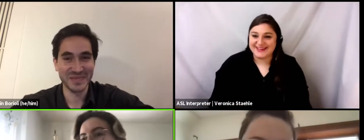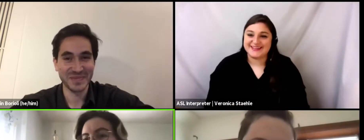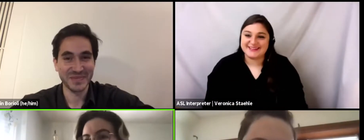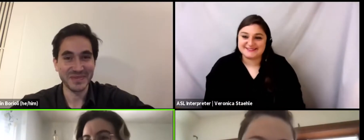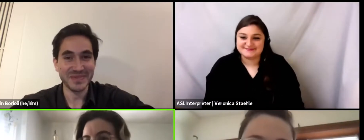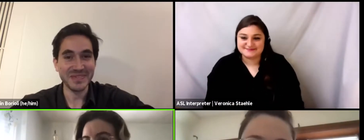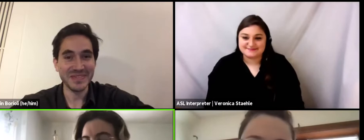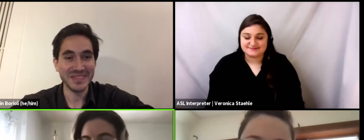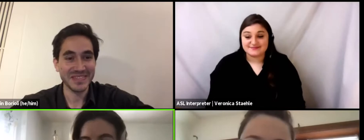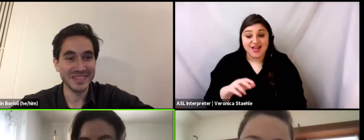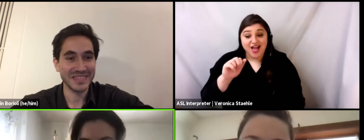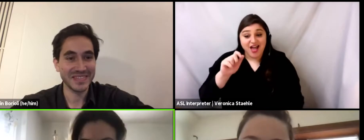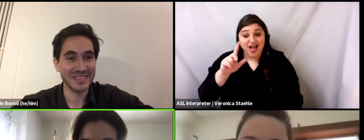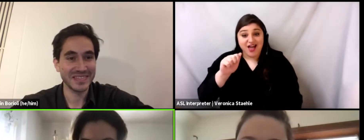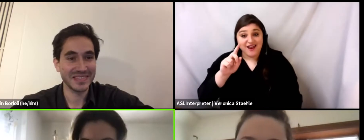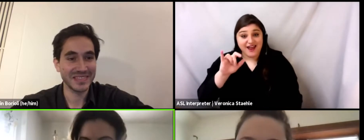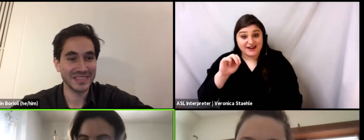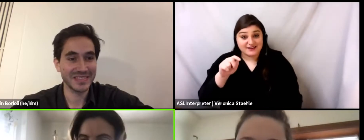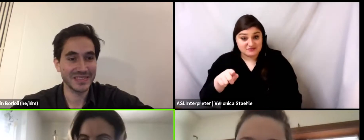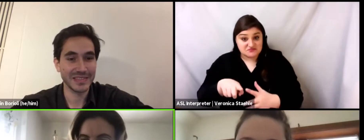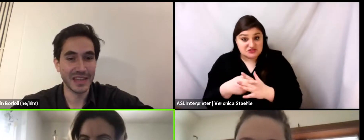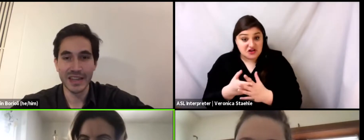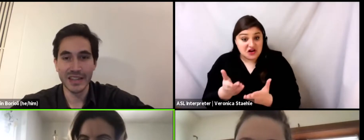Aladin, you want to kick us off?